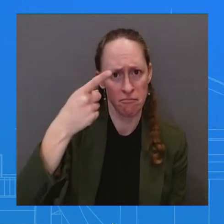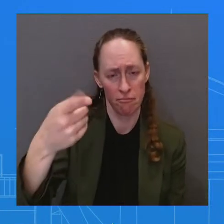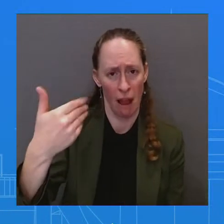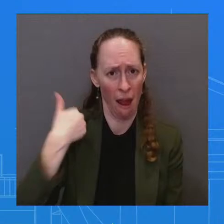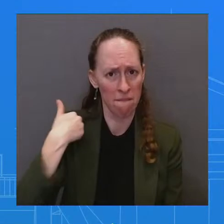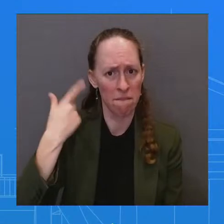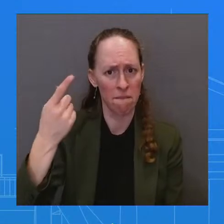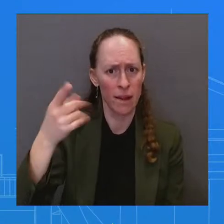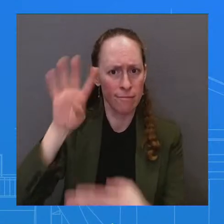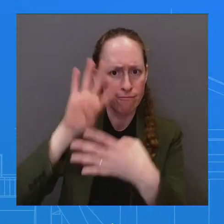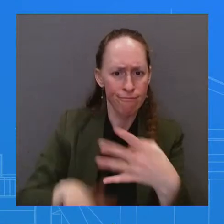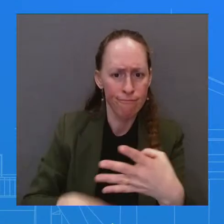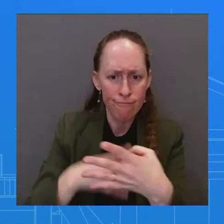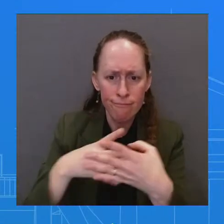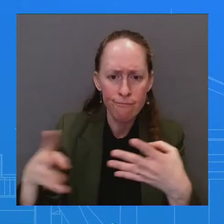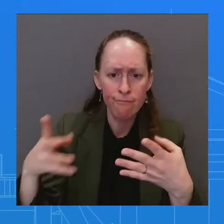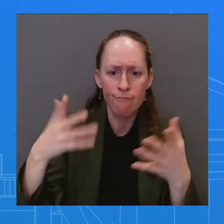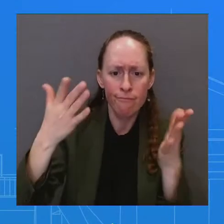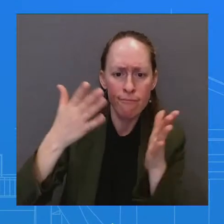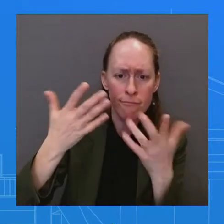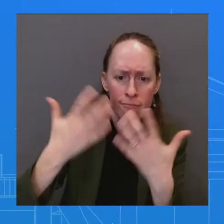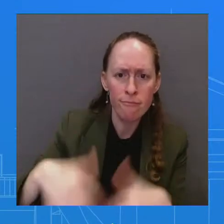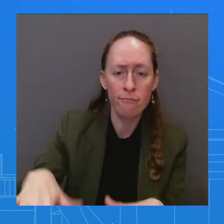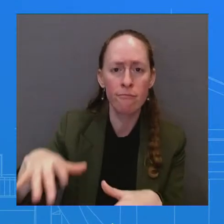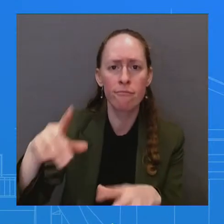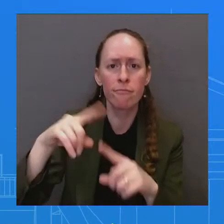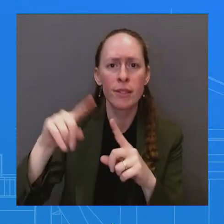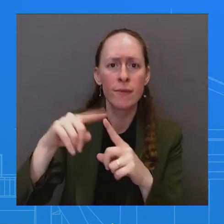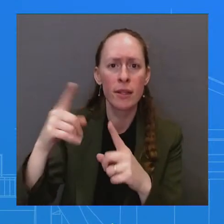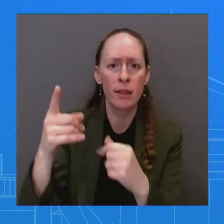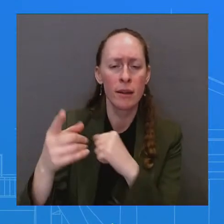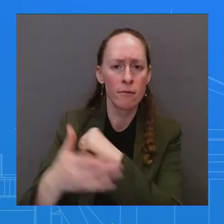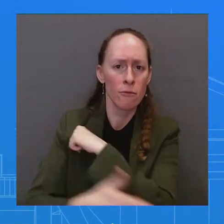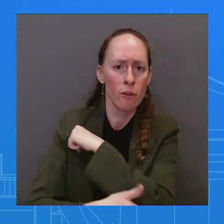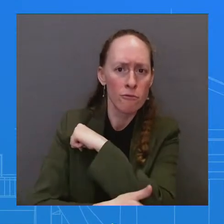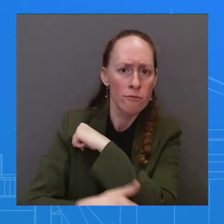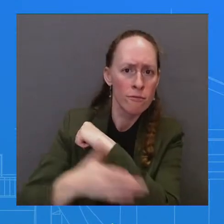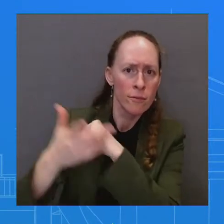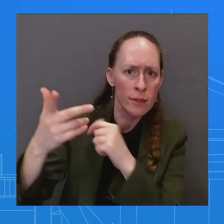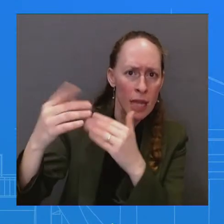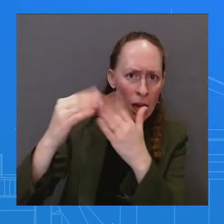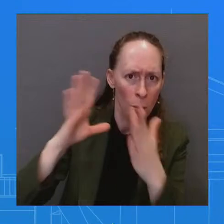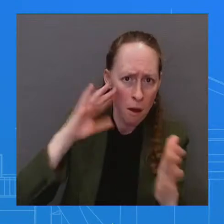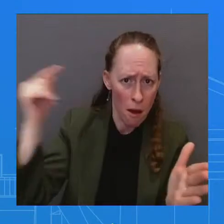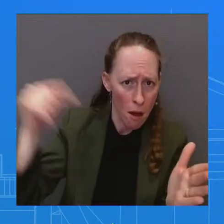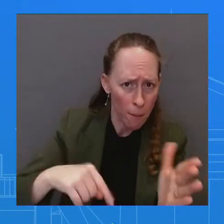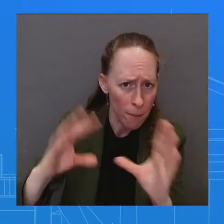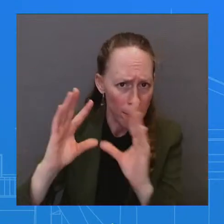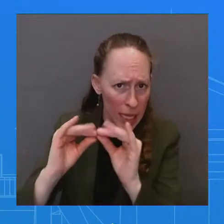Mr. Kirby: Yes. President-elect Milei will be coming to Washington, D.C., largely to meet with the IMF over --